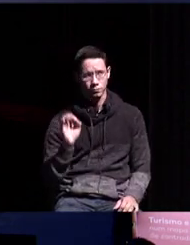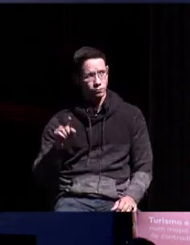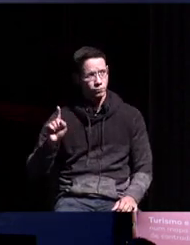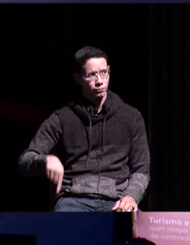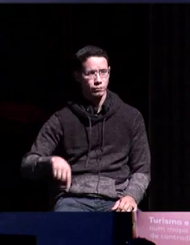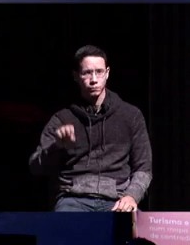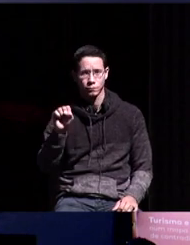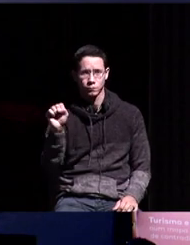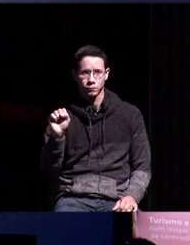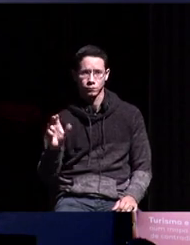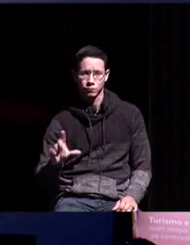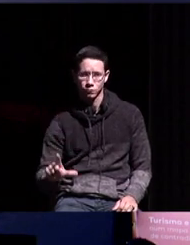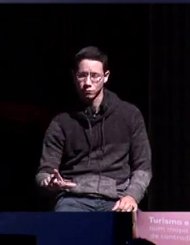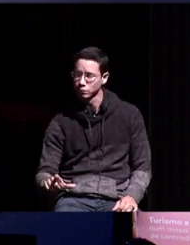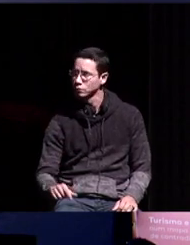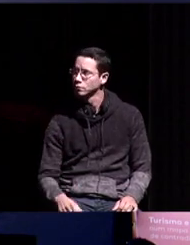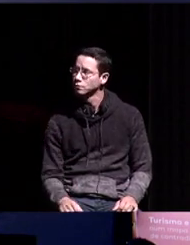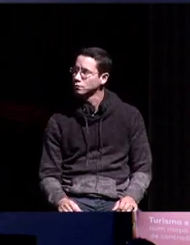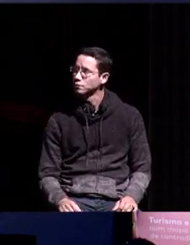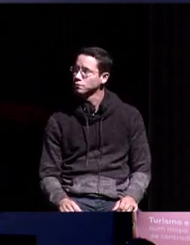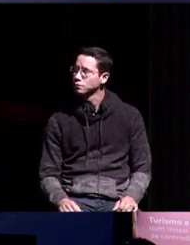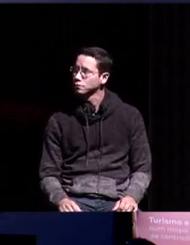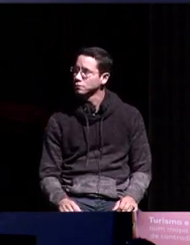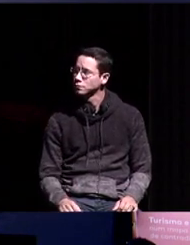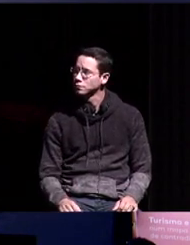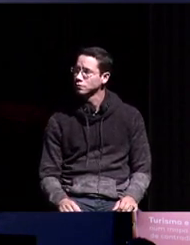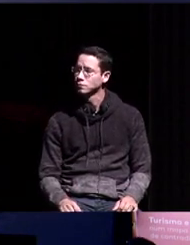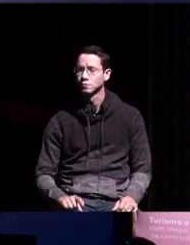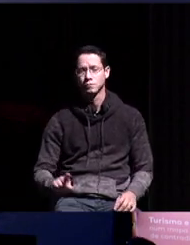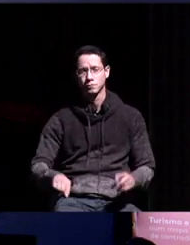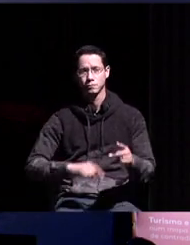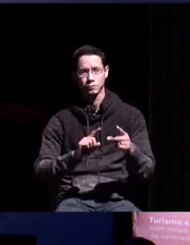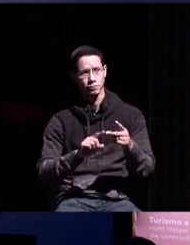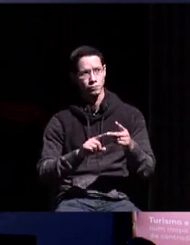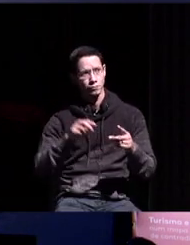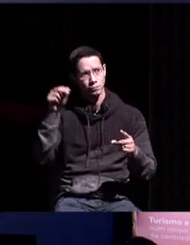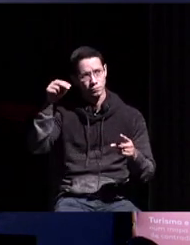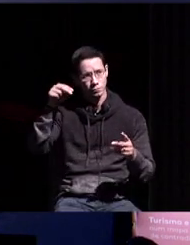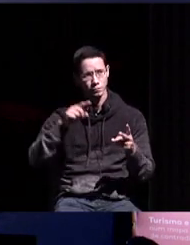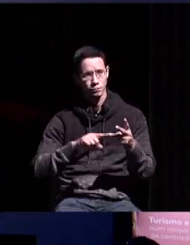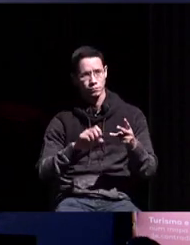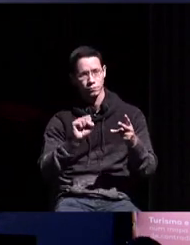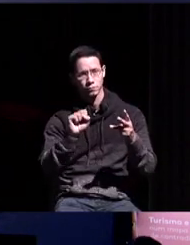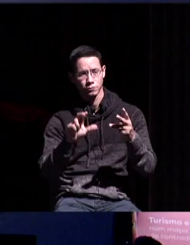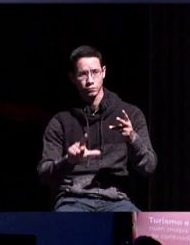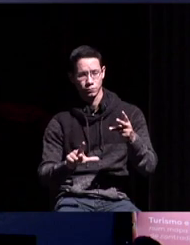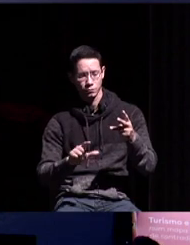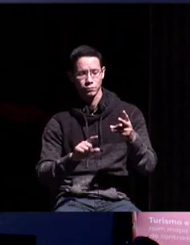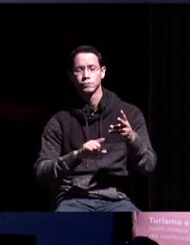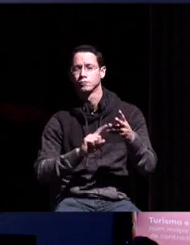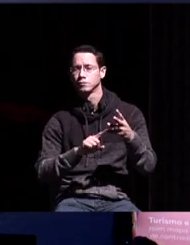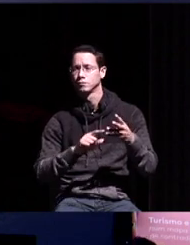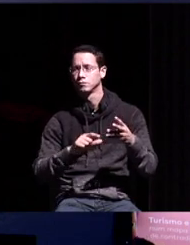followed by the Northeast and South regions. and then to a lesser extent the North and Center-west.